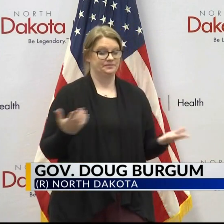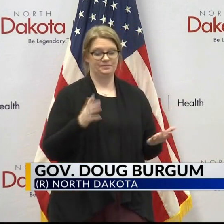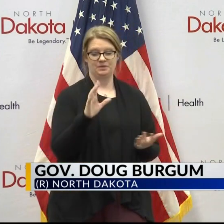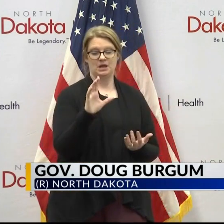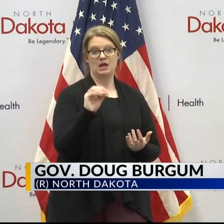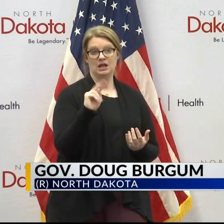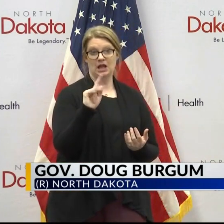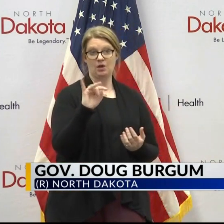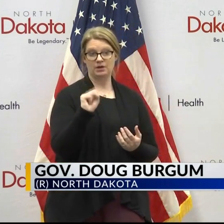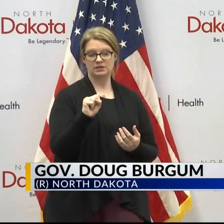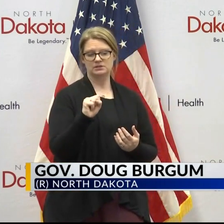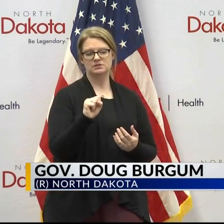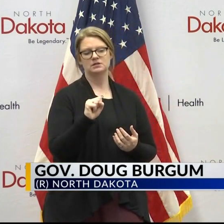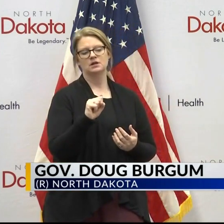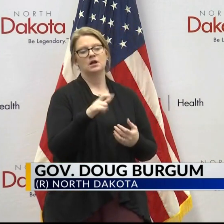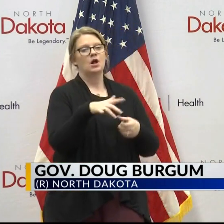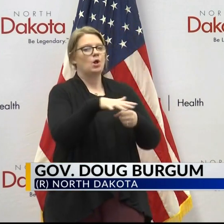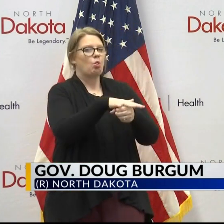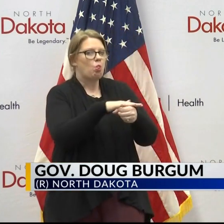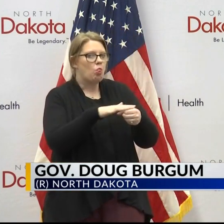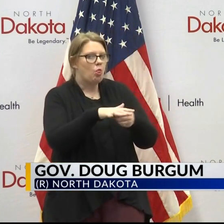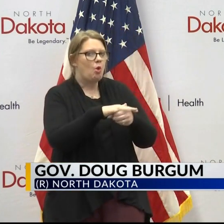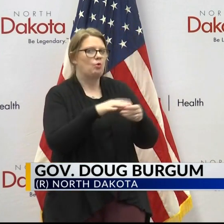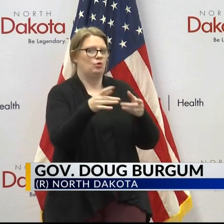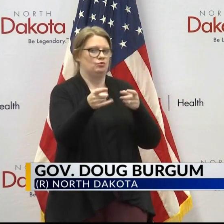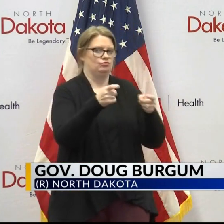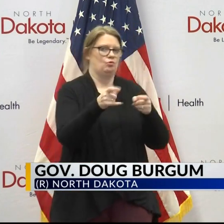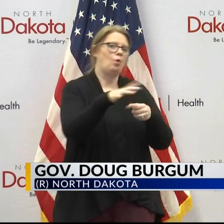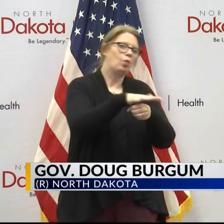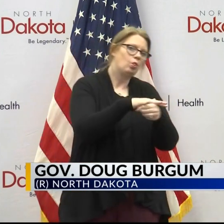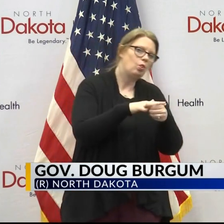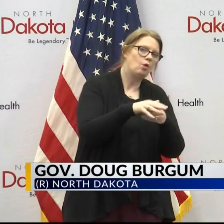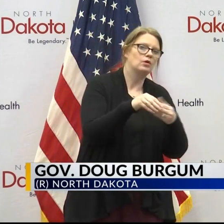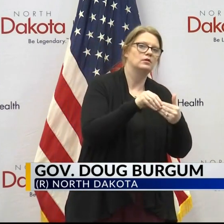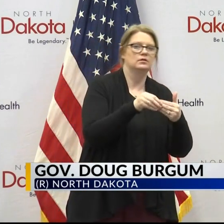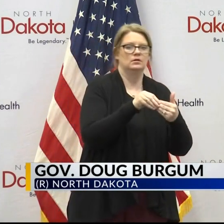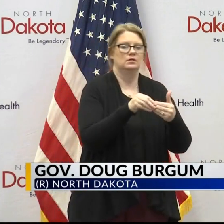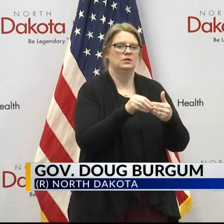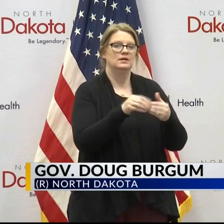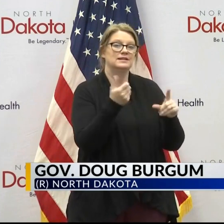THAT WAIVES THE REQUIREMENT MAKET WAIVES THEREQUIREMENT THAT COUNTS MUST PROVIDE AT LEAST ONE PHYSICAL POLLI